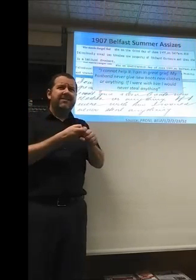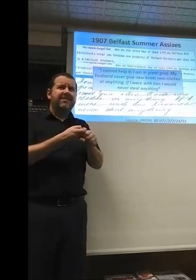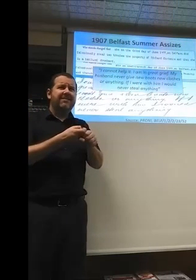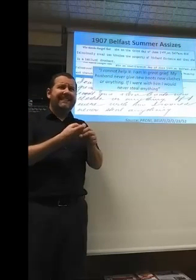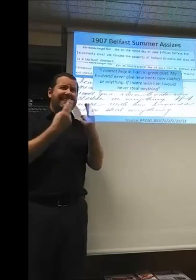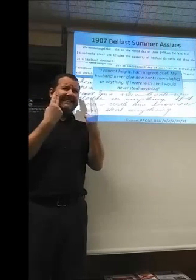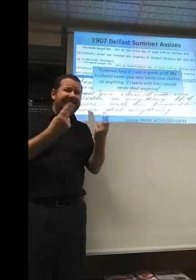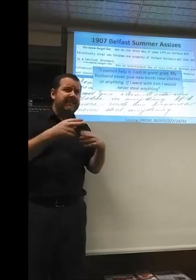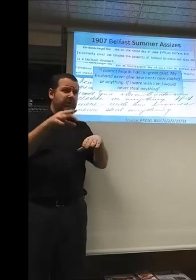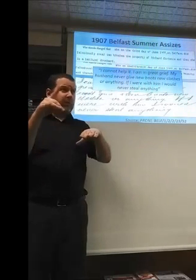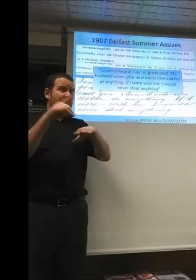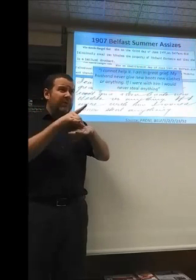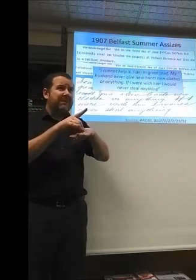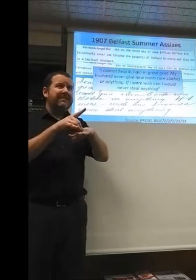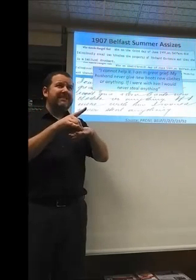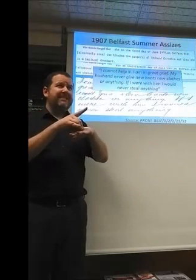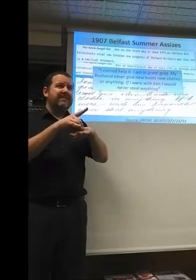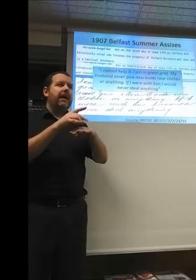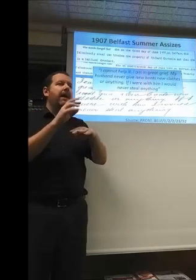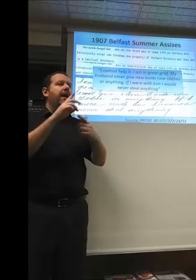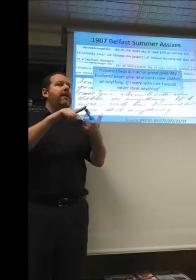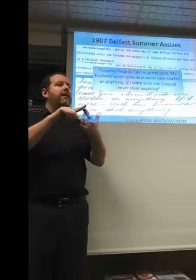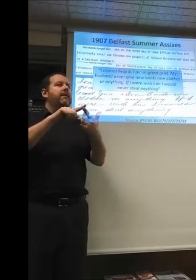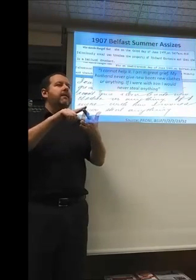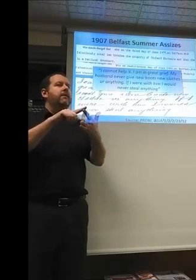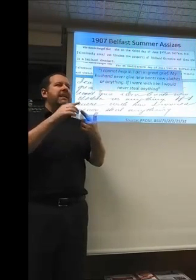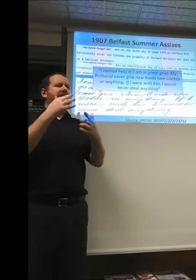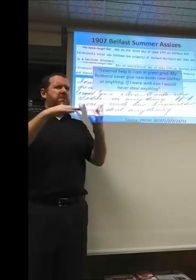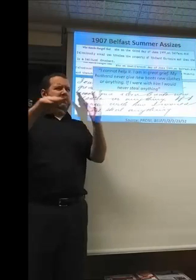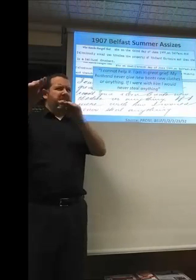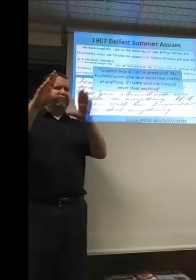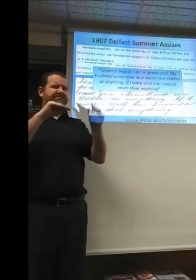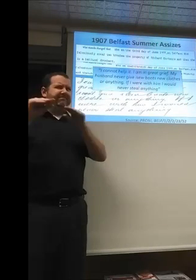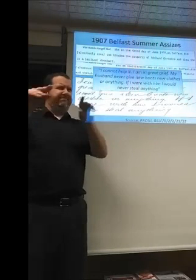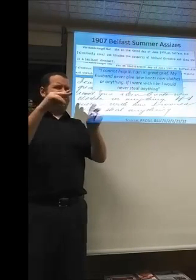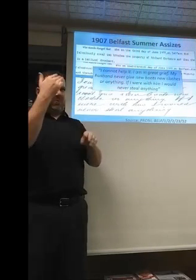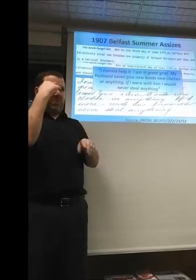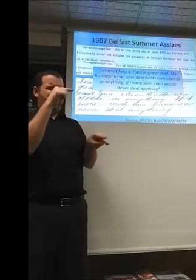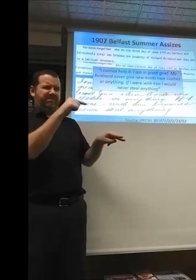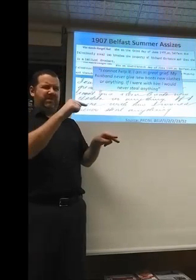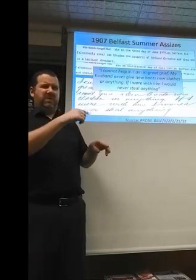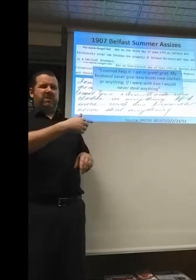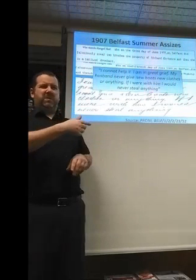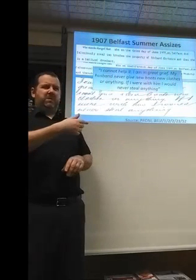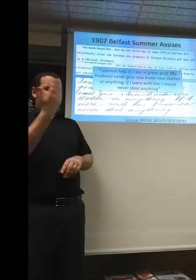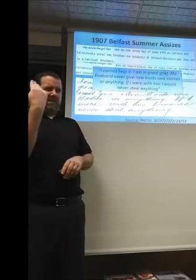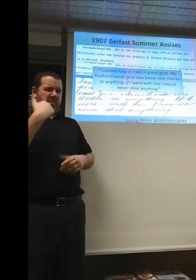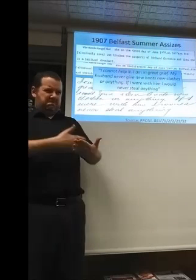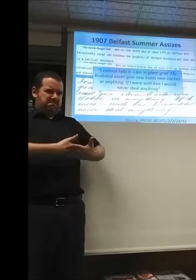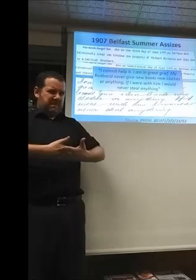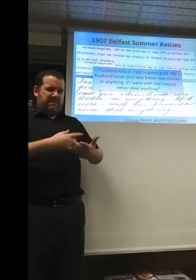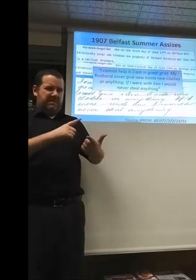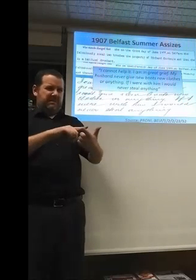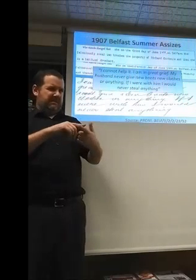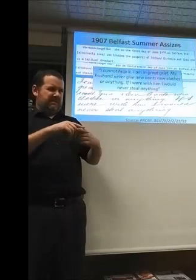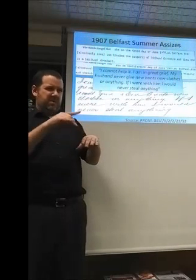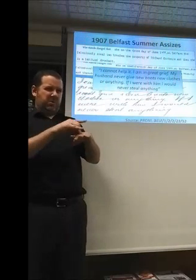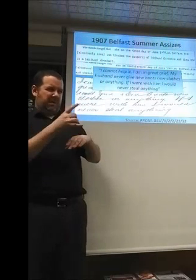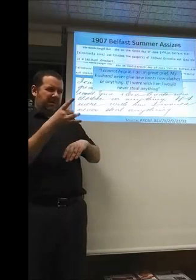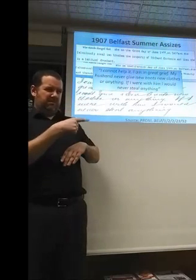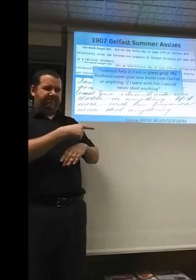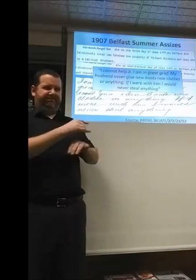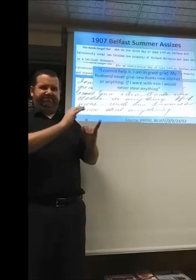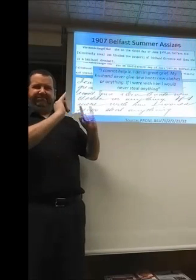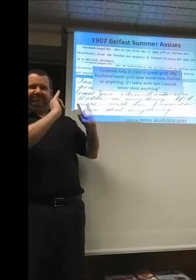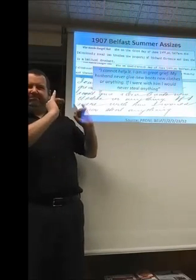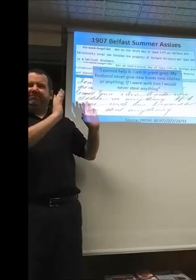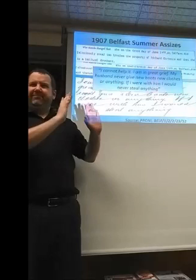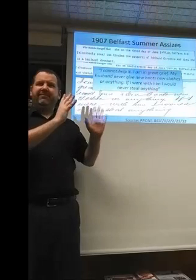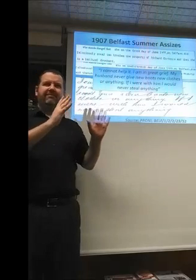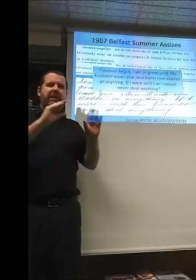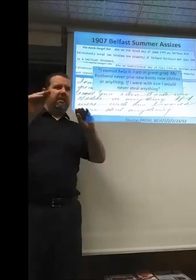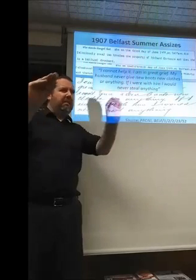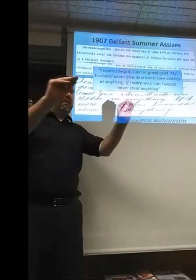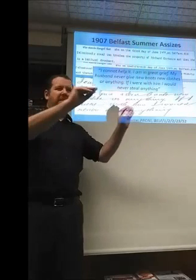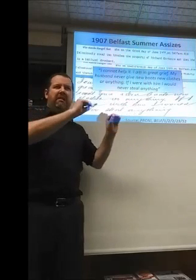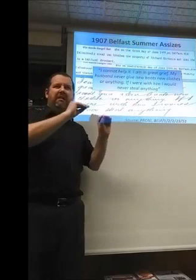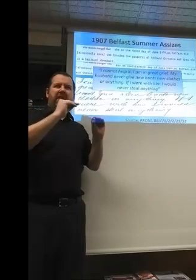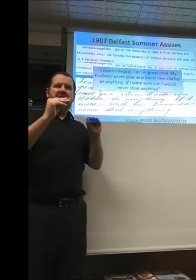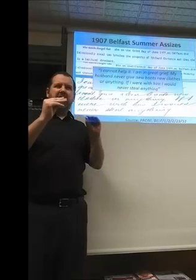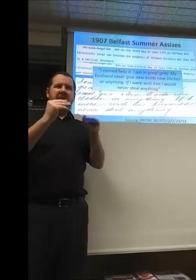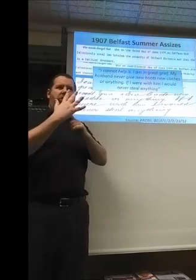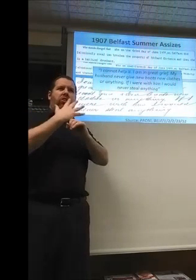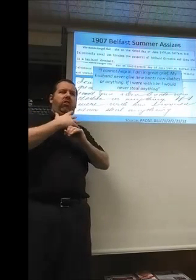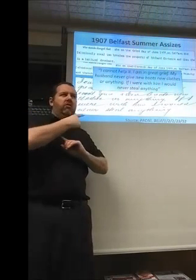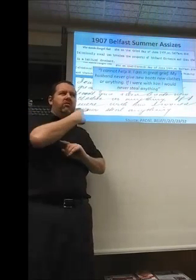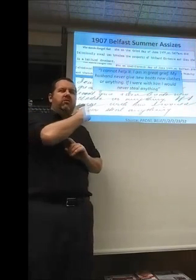to St Marys in 1883 so when she finished school she got a job in Dublin but there were problems